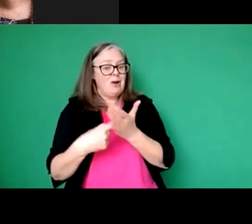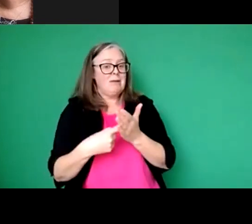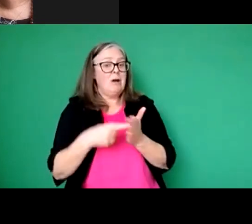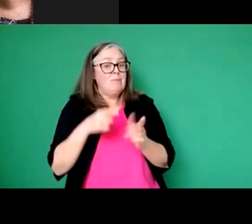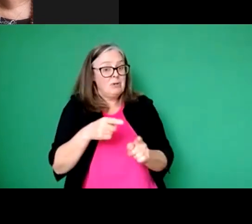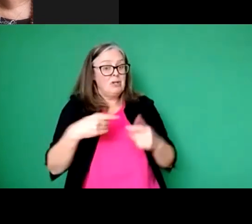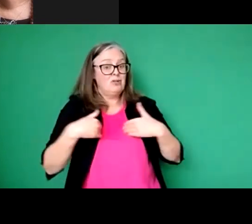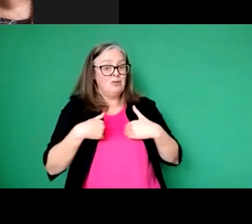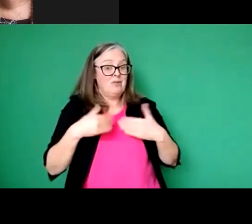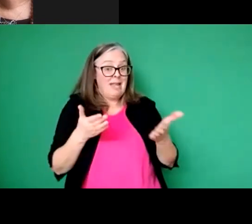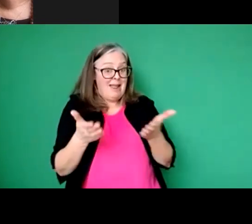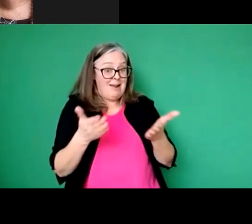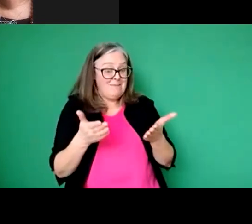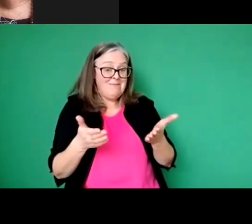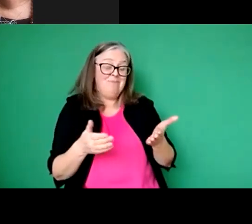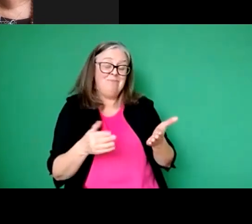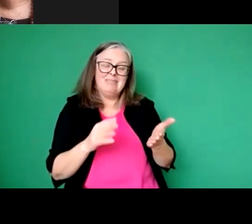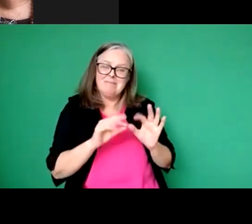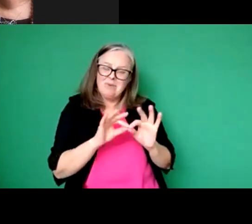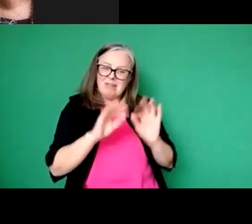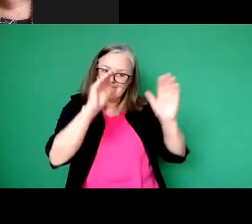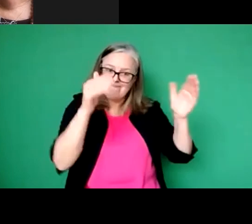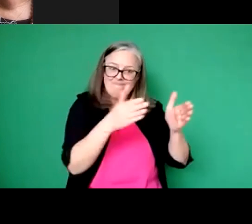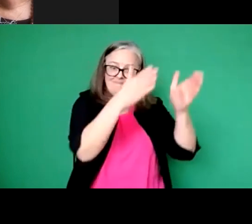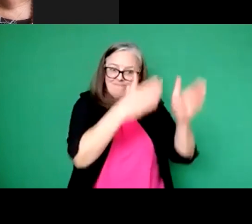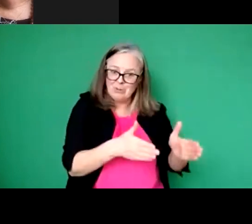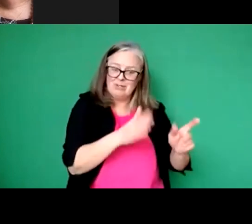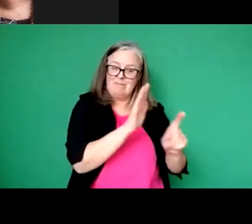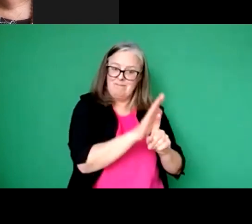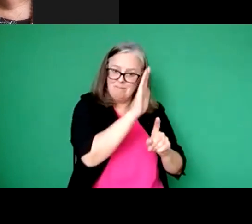actually at the center of this conversation and that their rights are the ones that are impacted